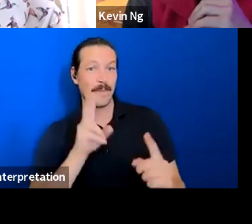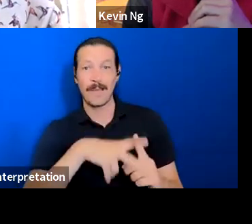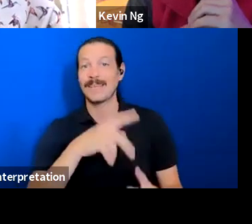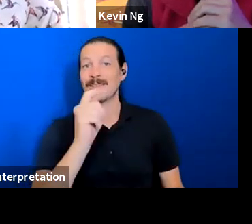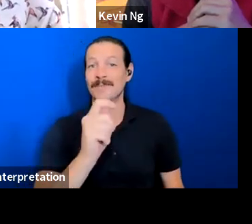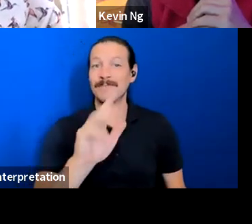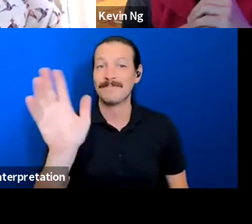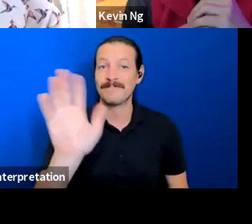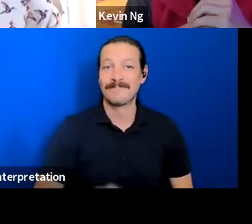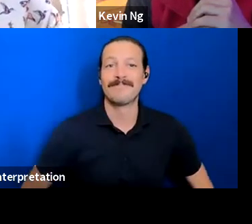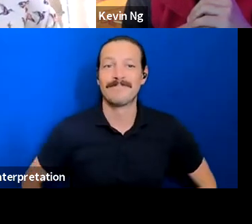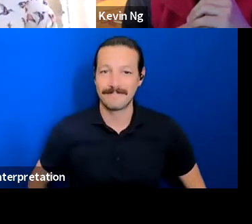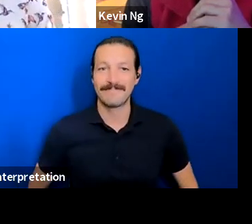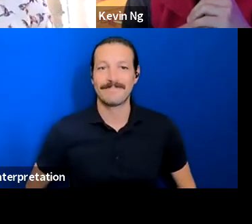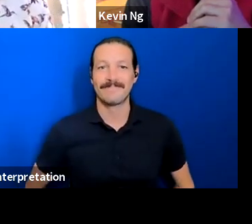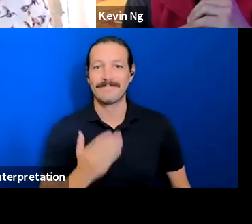Bye. Thank you for using Red Bee Media's Live Remote Broadcasting Service